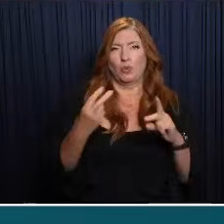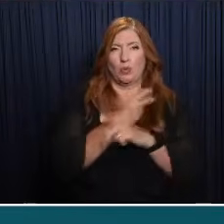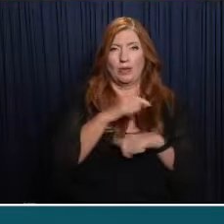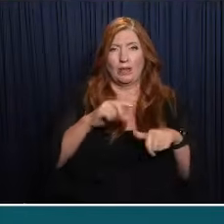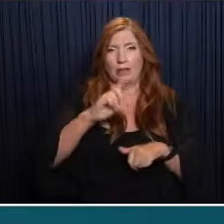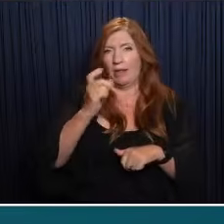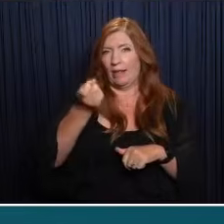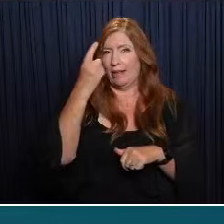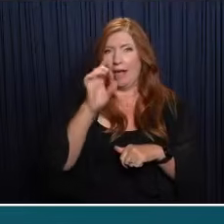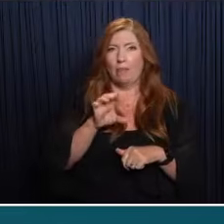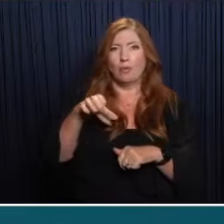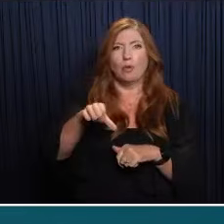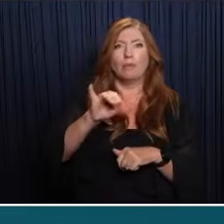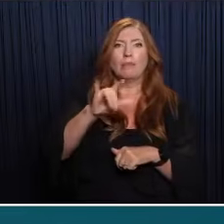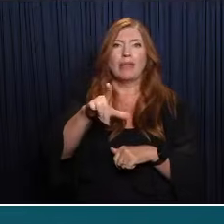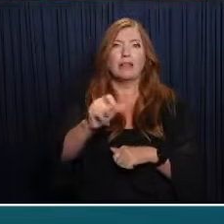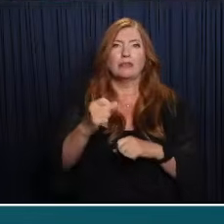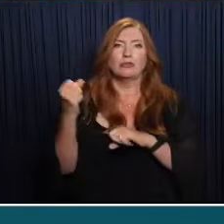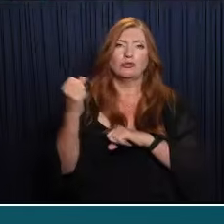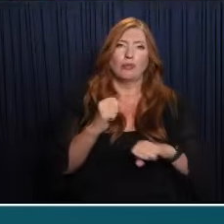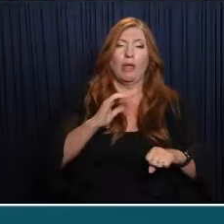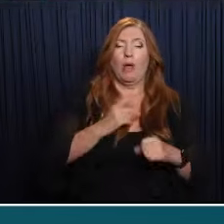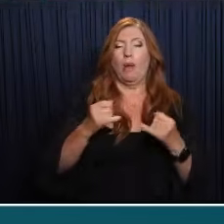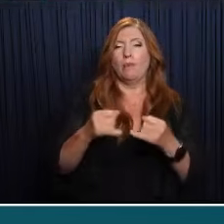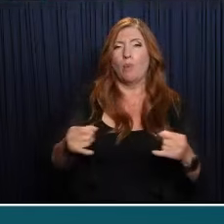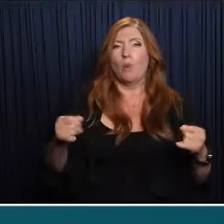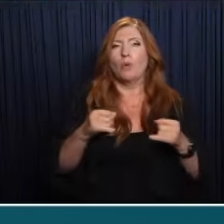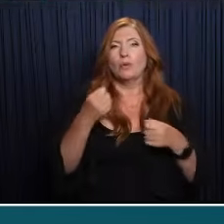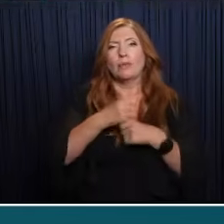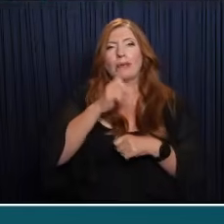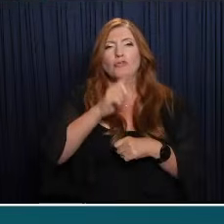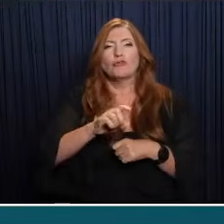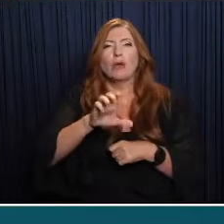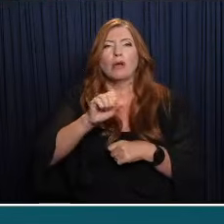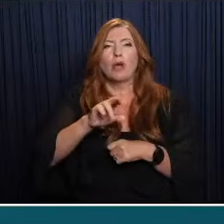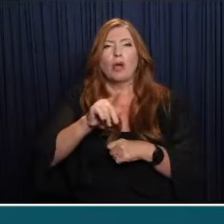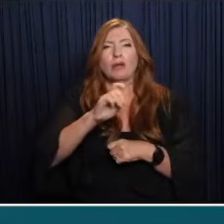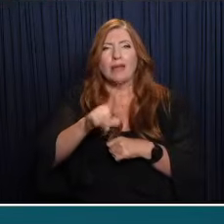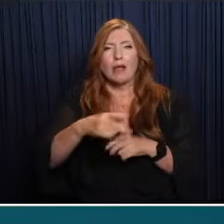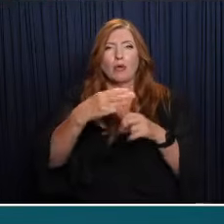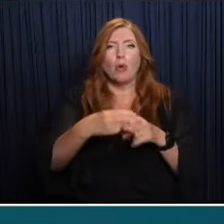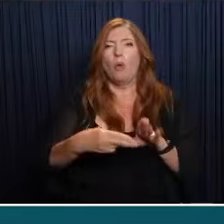SO WE MADE THE SITUATION WORSE.